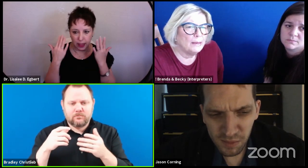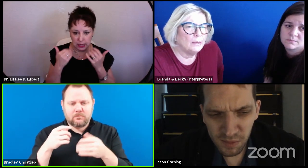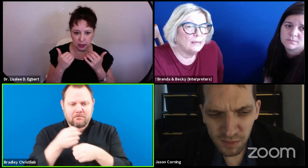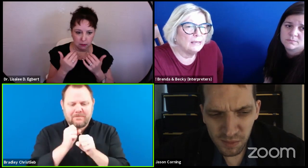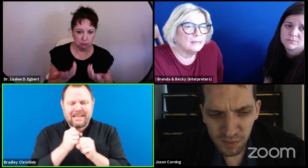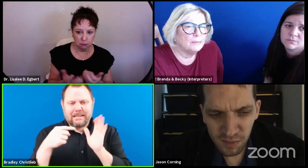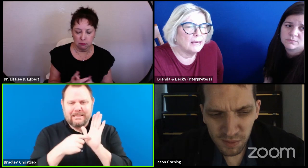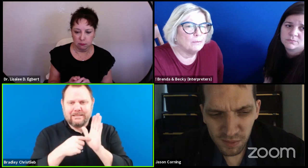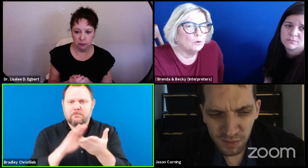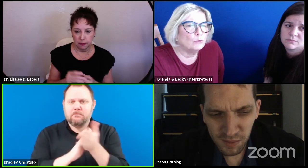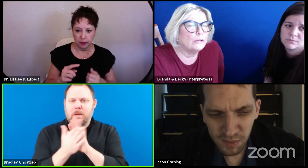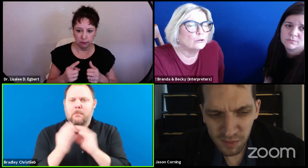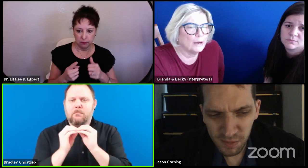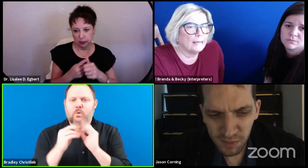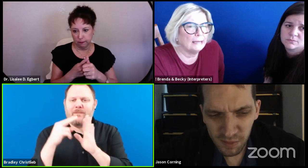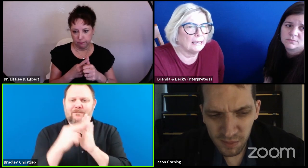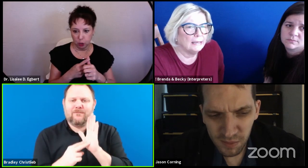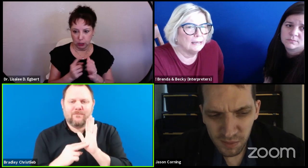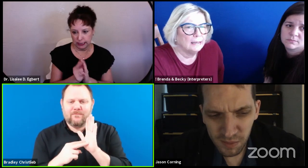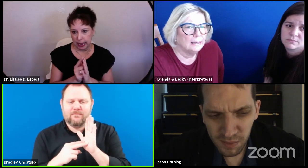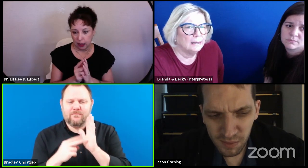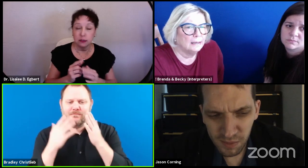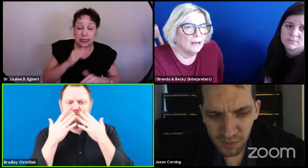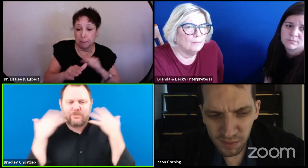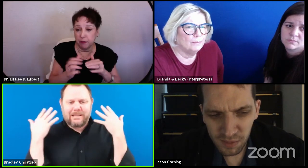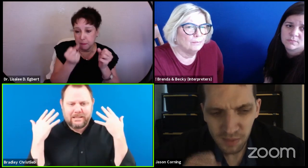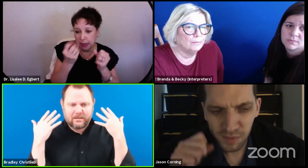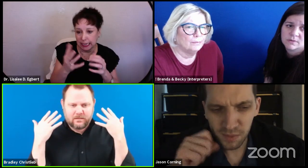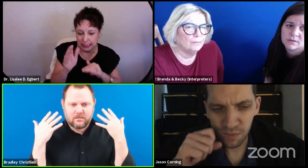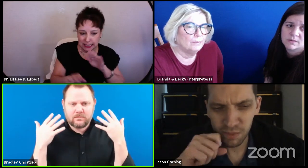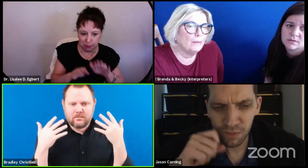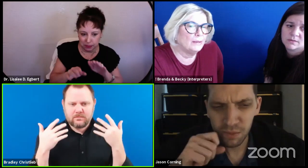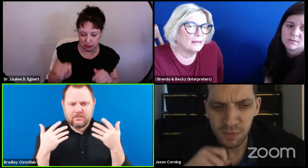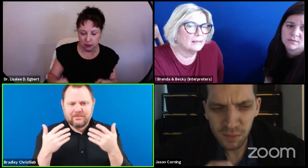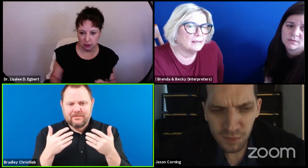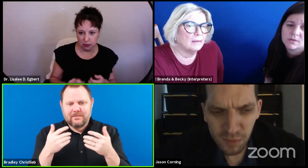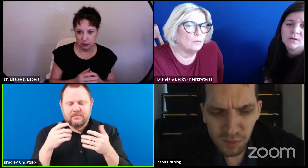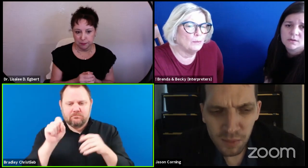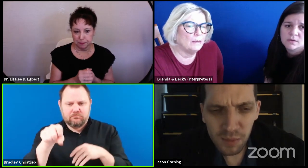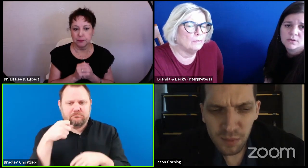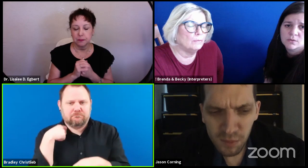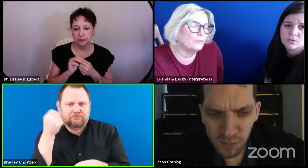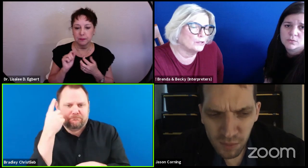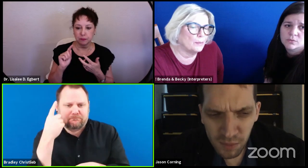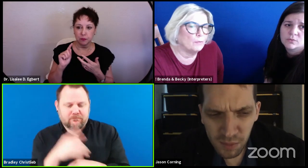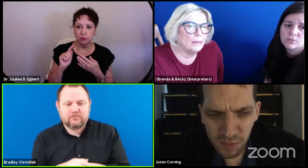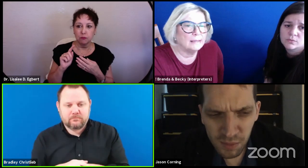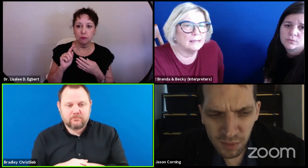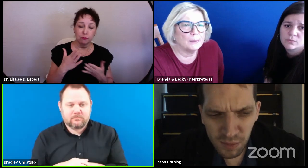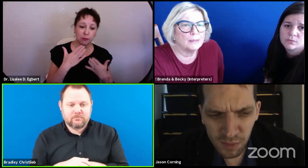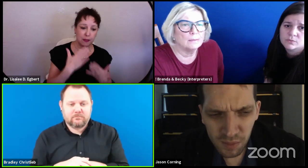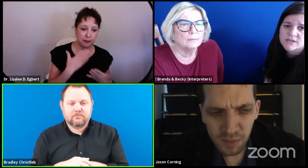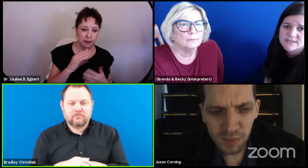Maybe we need to make it more reader friendly. That would be the first step of many steps.